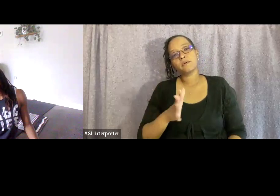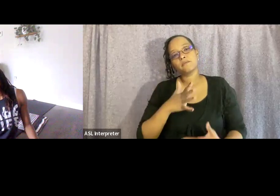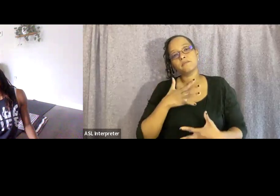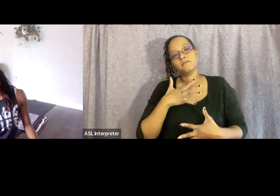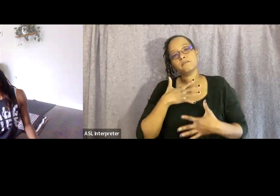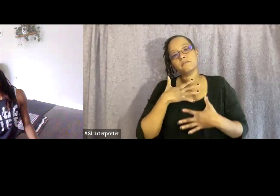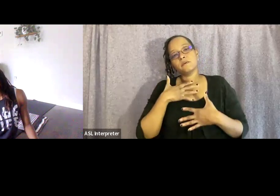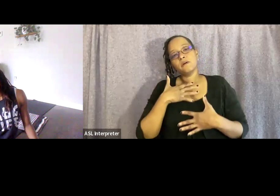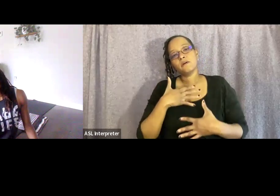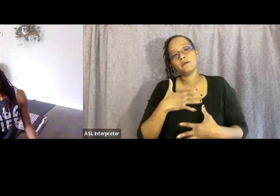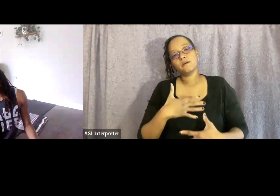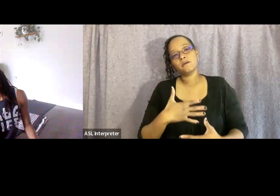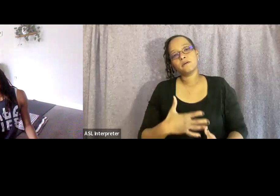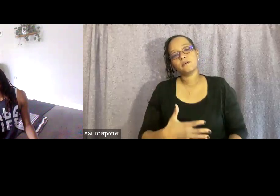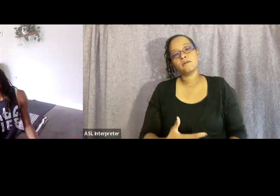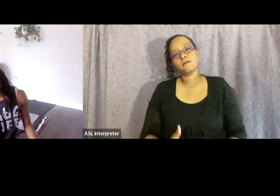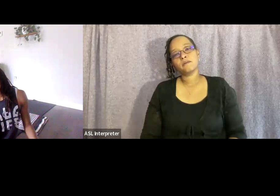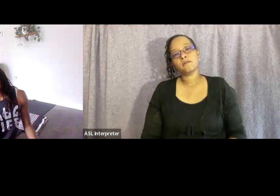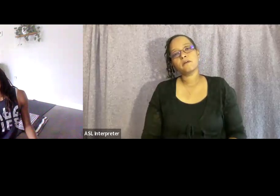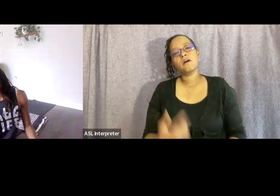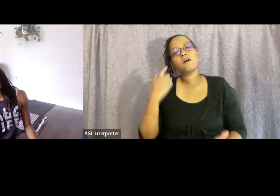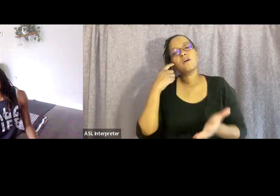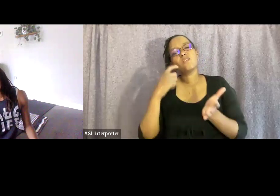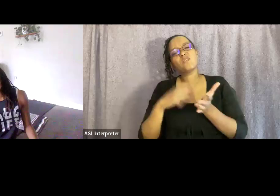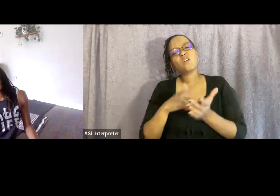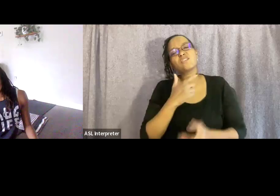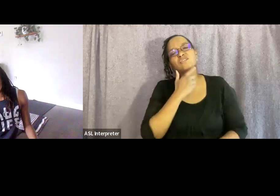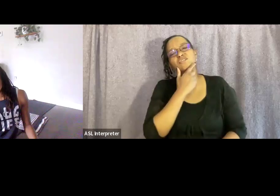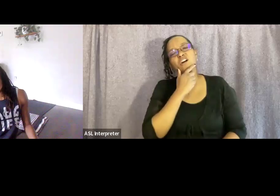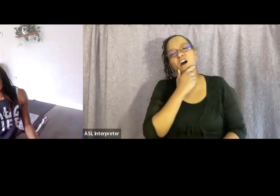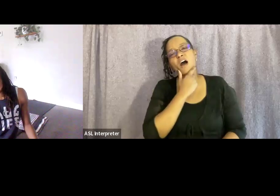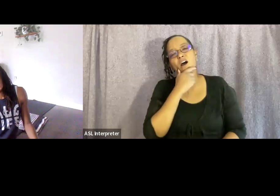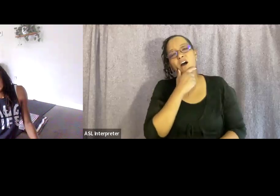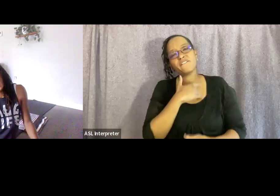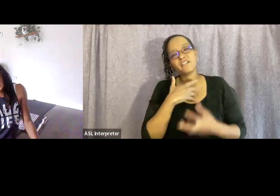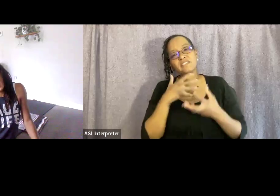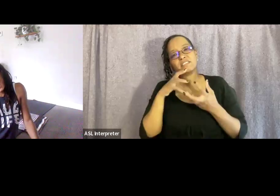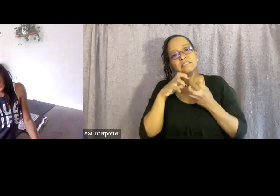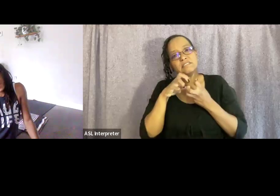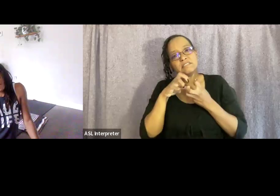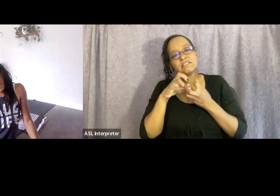Notice if the jaw is gripping, or the shoulders are wanting to kind of creep